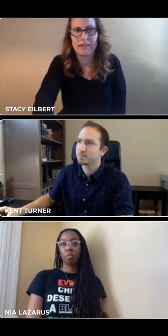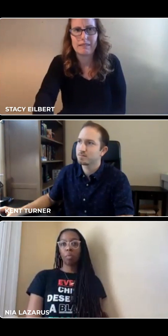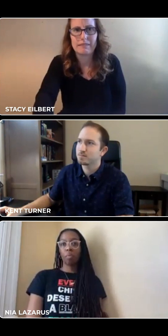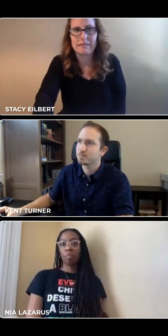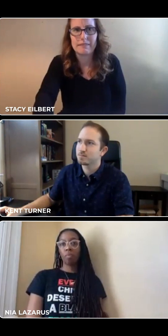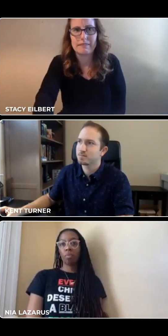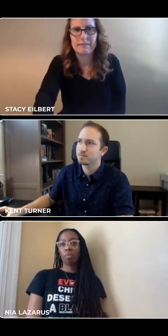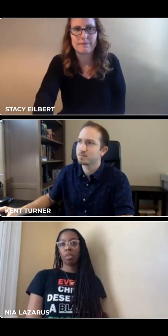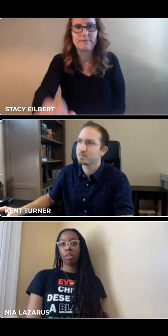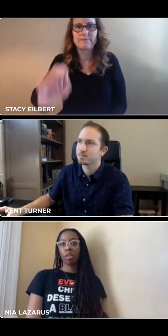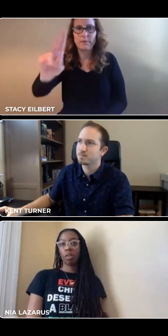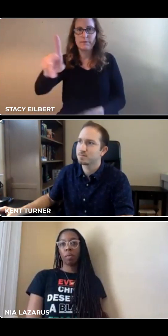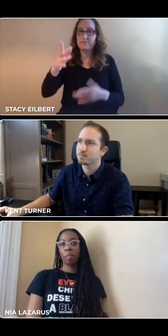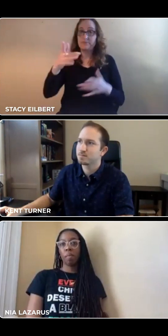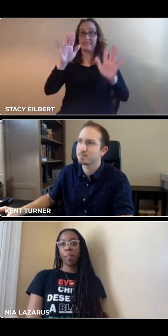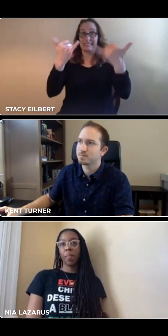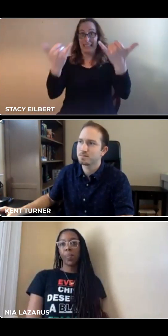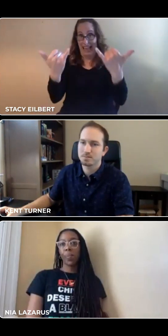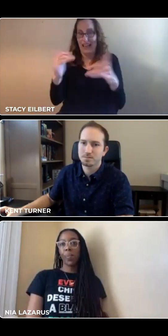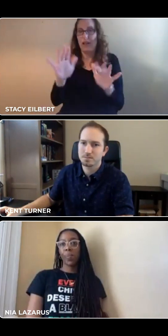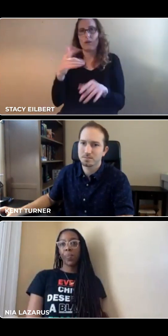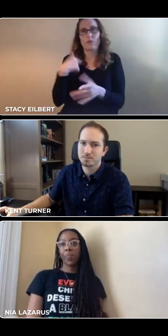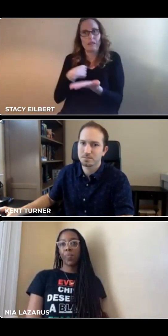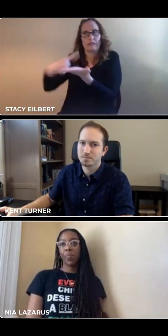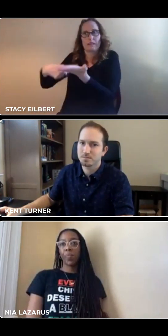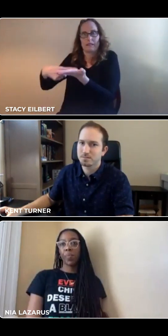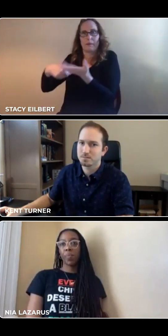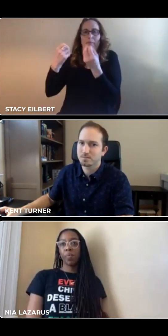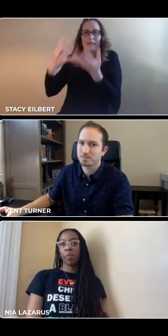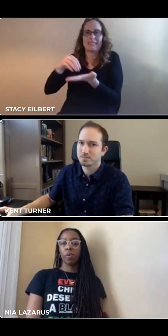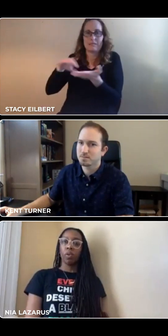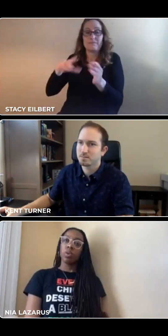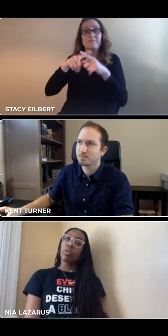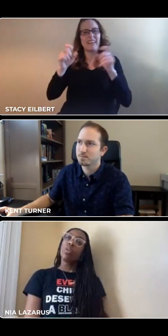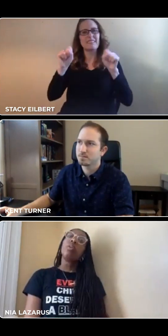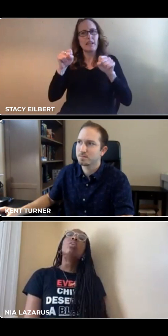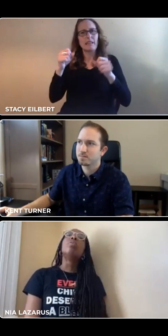All right, let's move on to our next question.